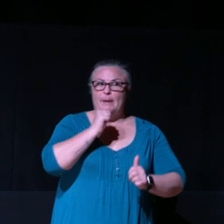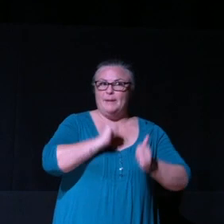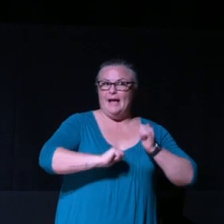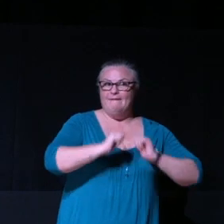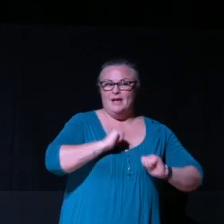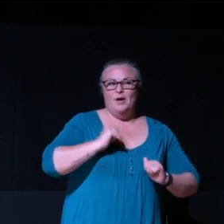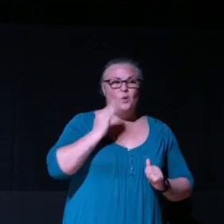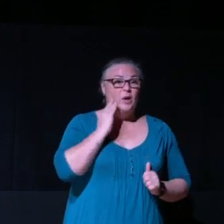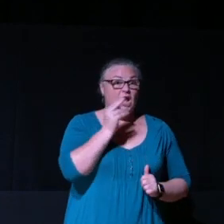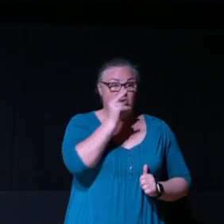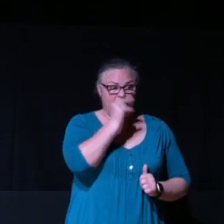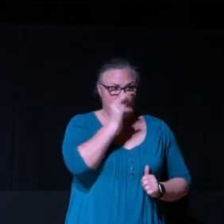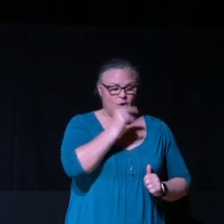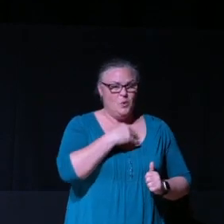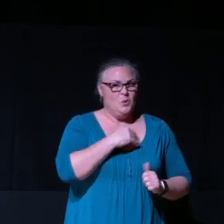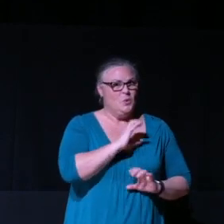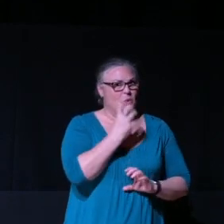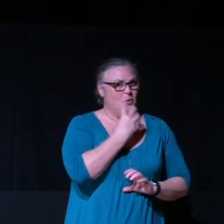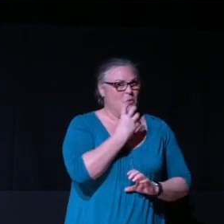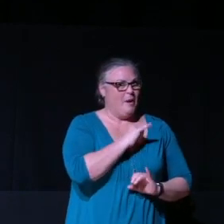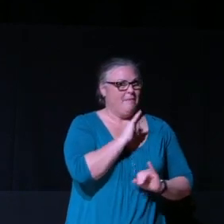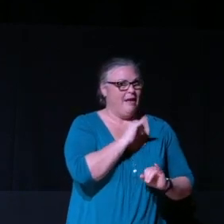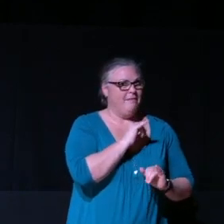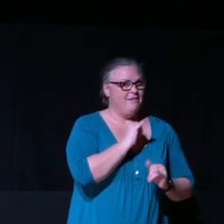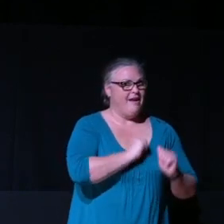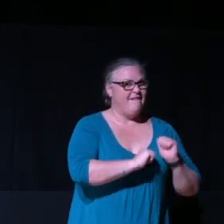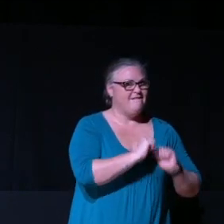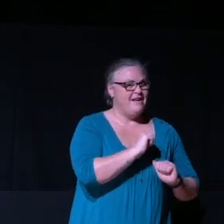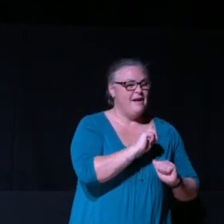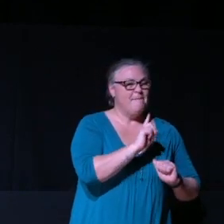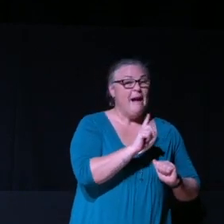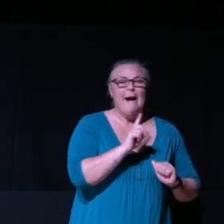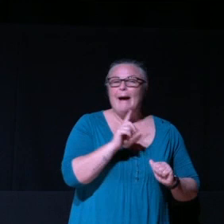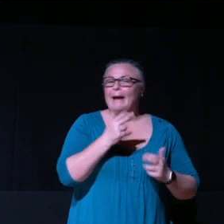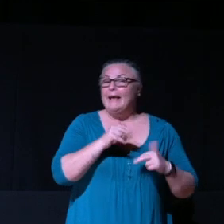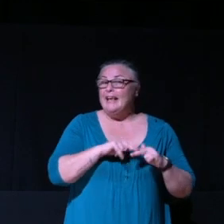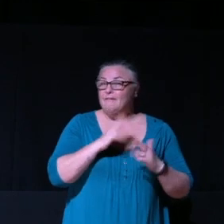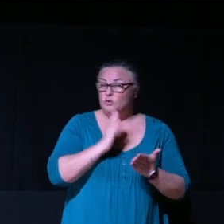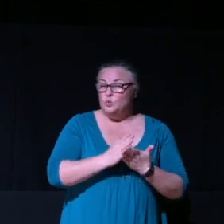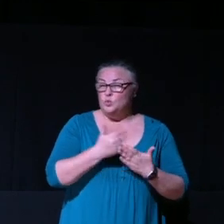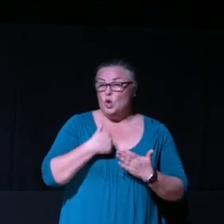But maybe if phones existed, I would have been a little bit more mindful about what I was doing.